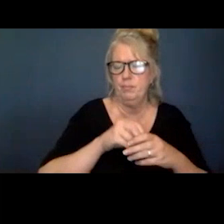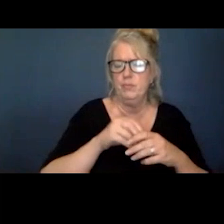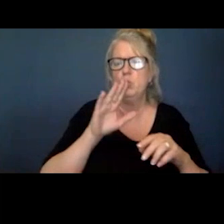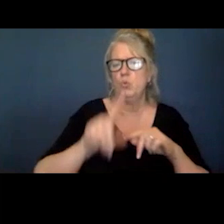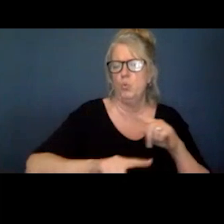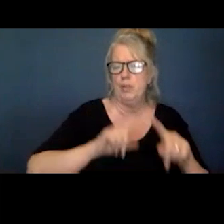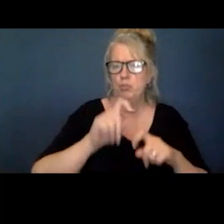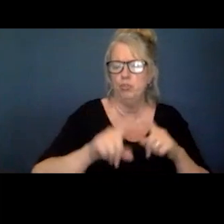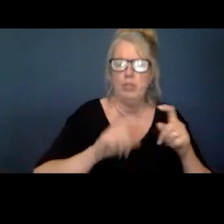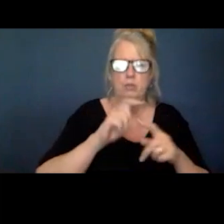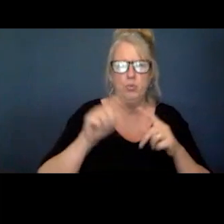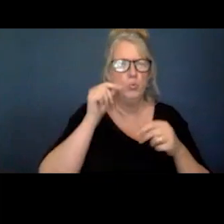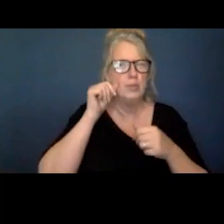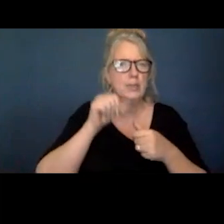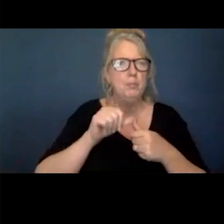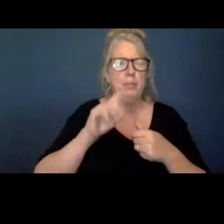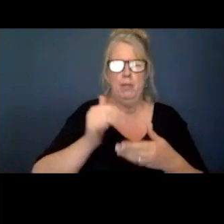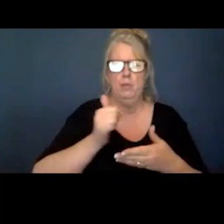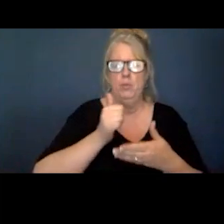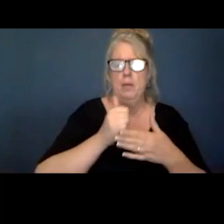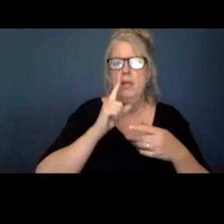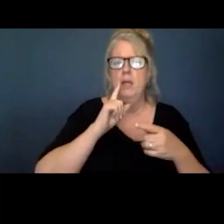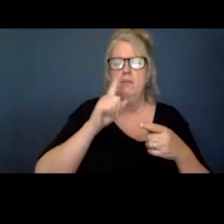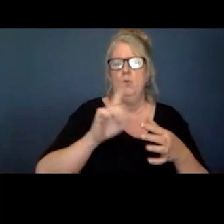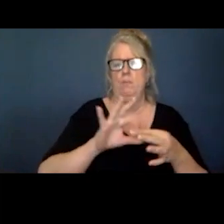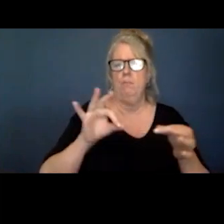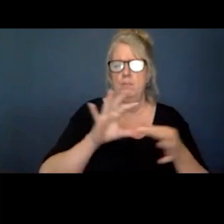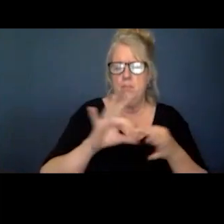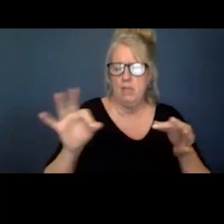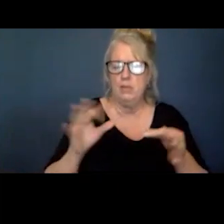for you to keep in mind to help tailor your message so that it resonates with participants